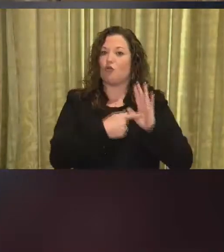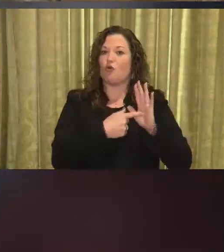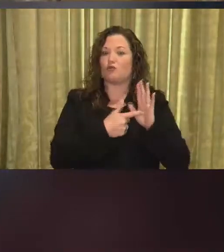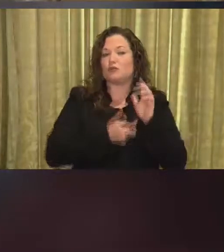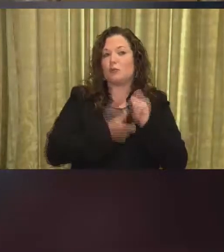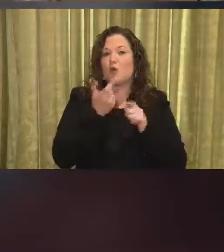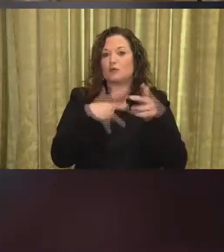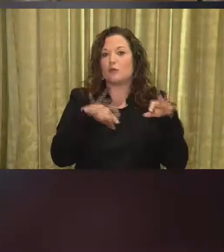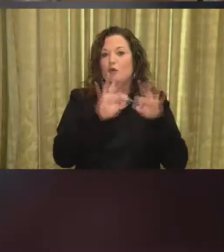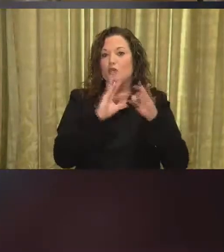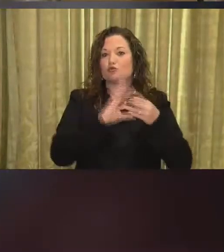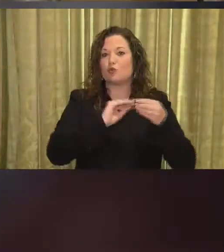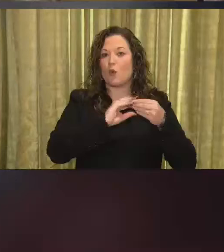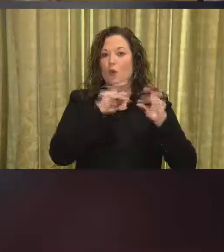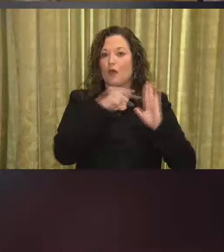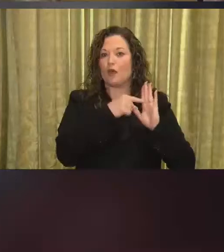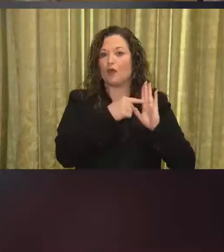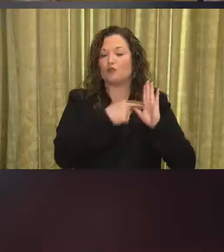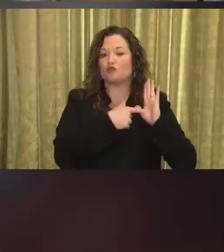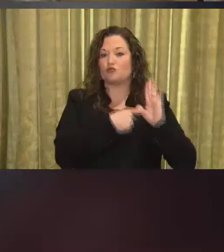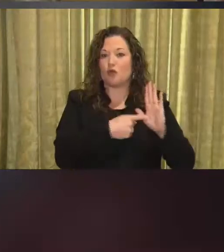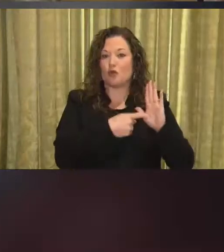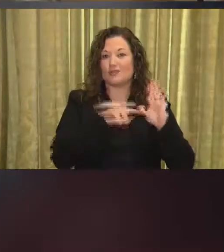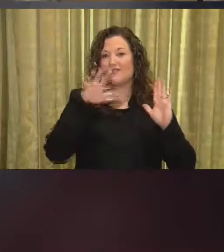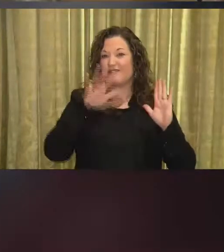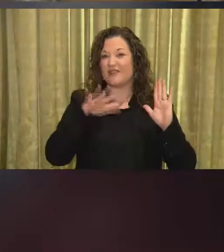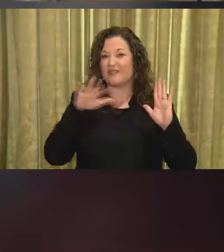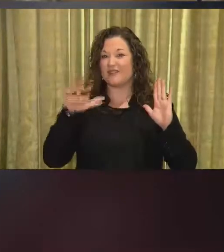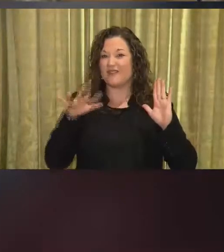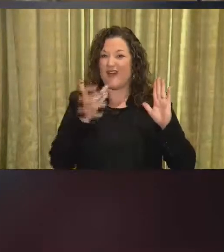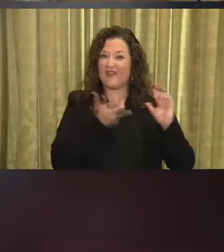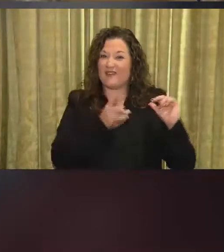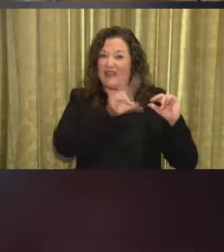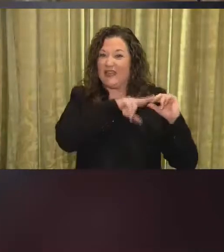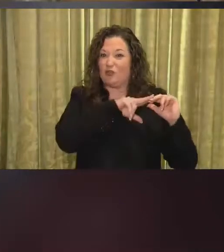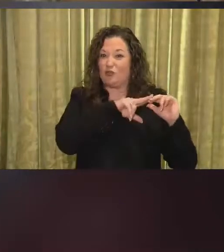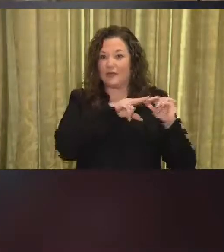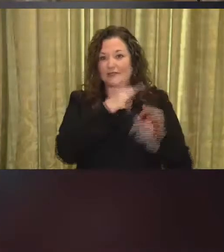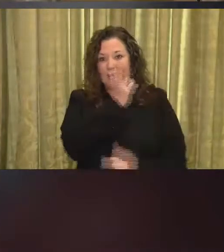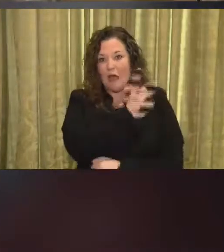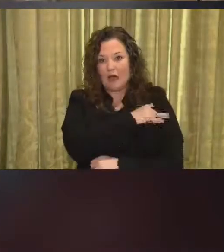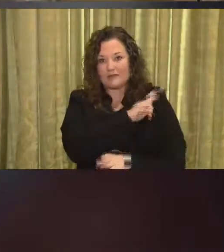That we had a 55 increase in hospitalizations.